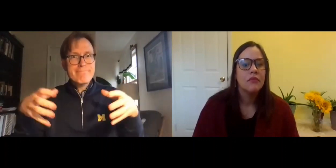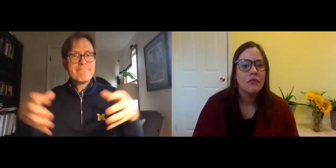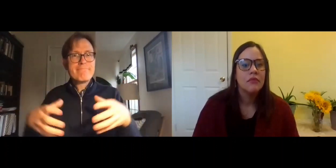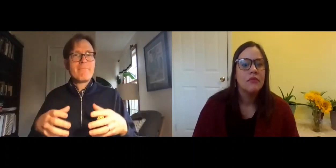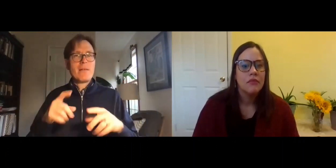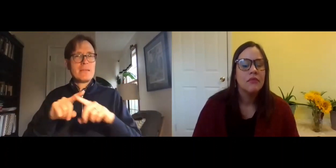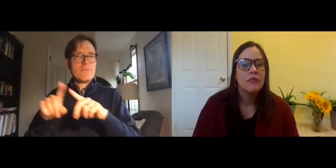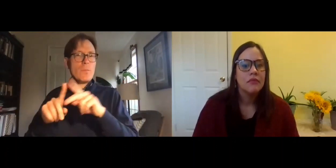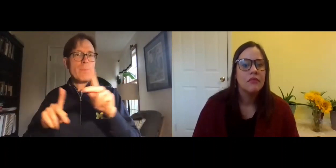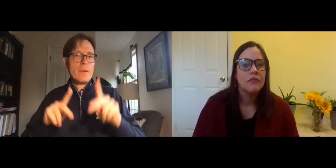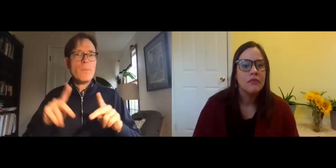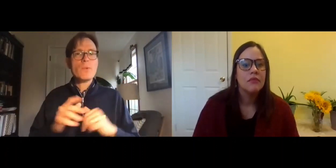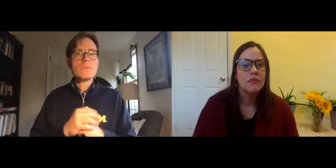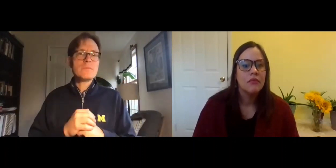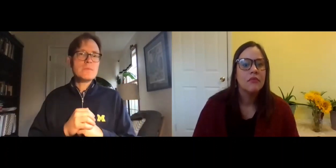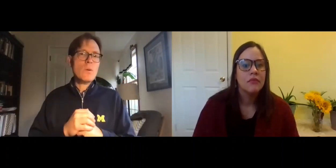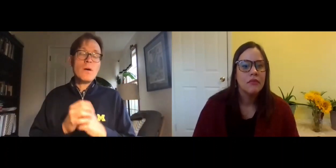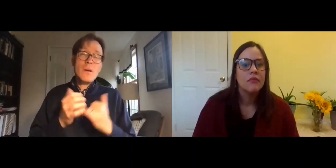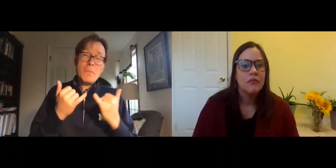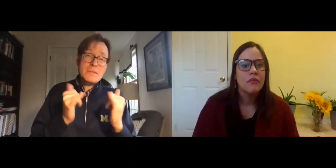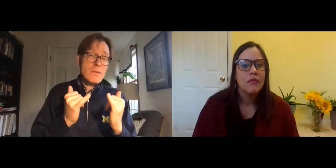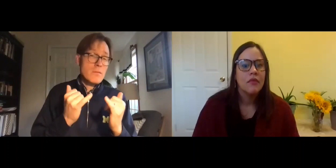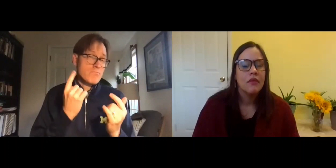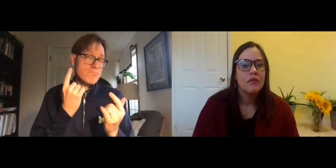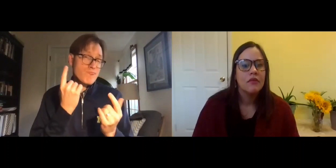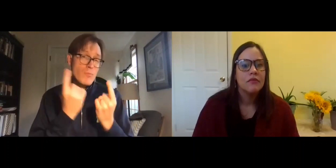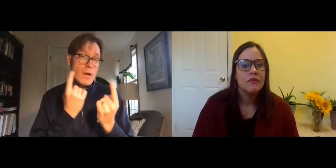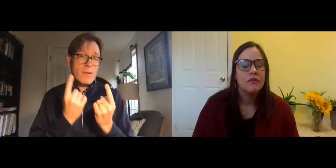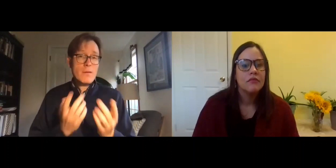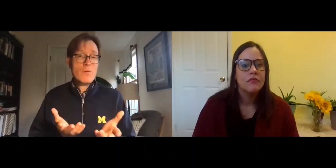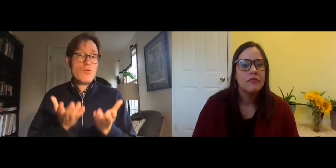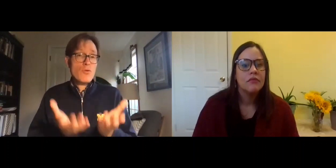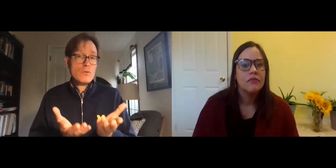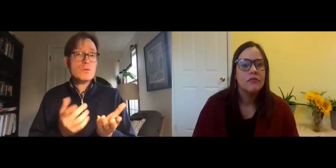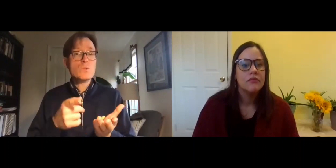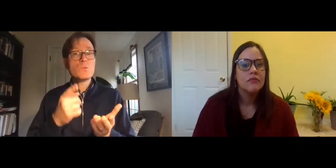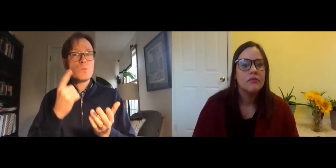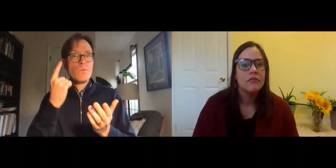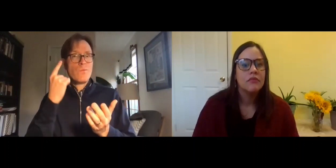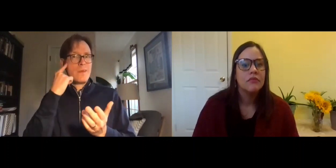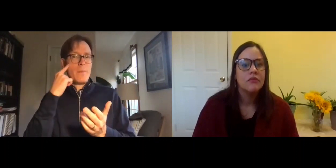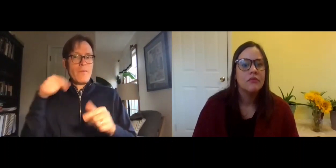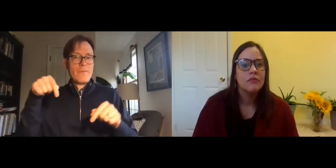Don't invite a bunch of people to get together.